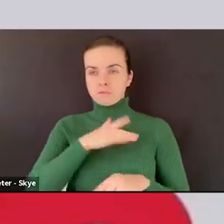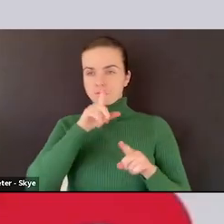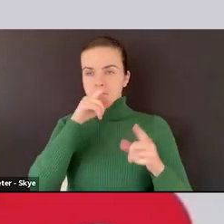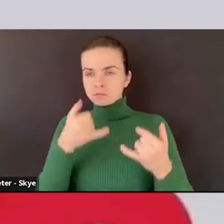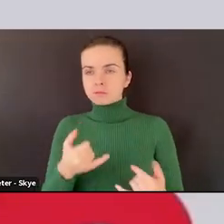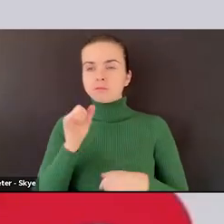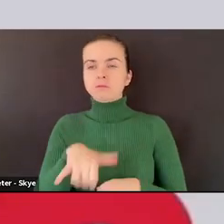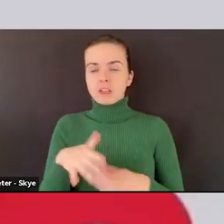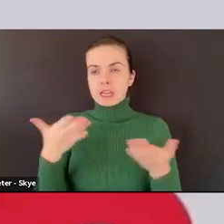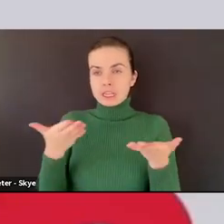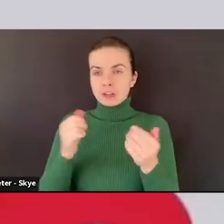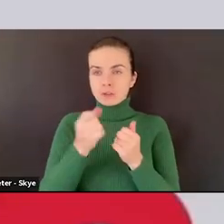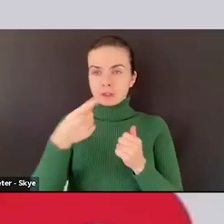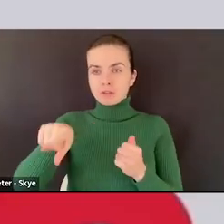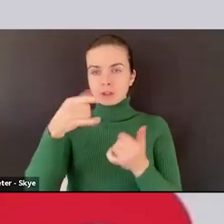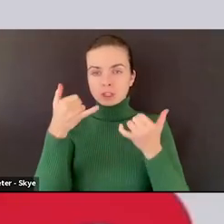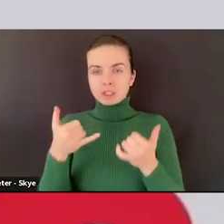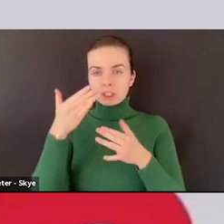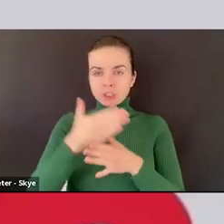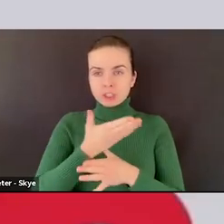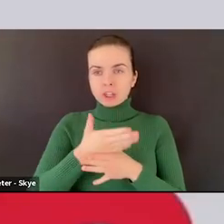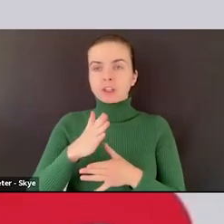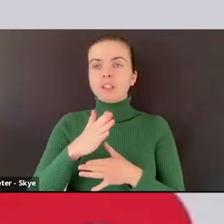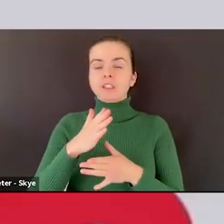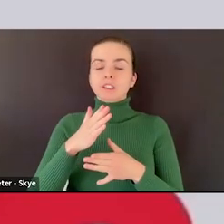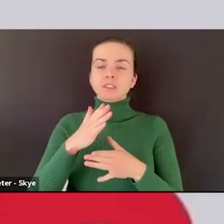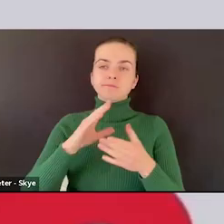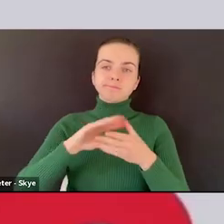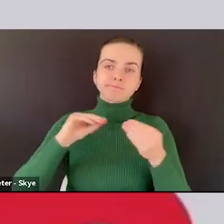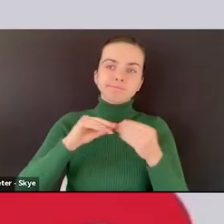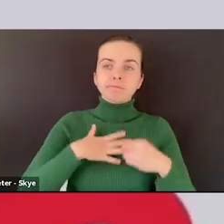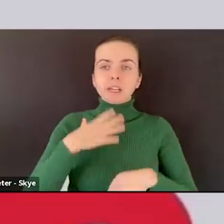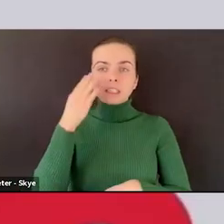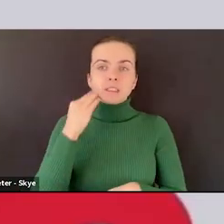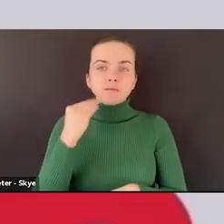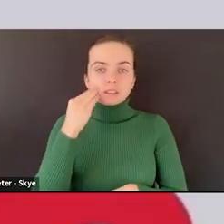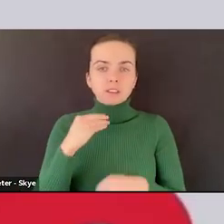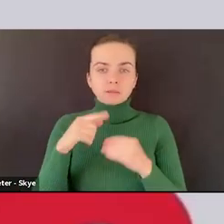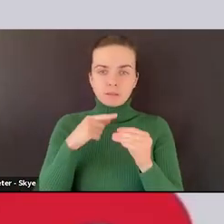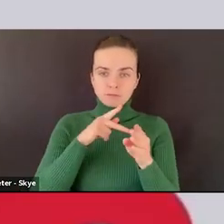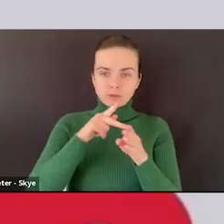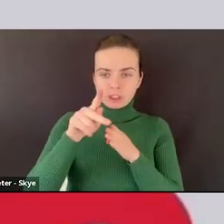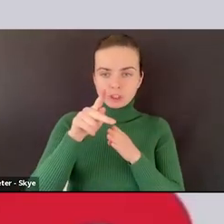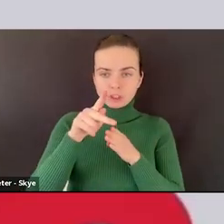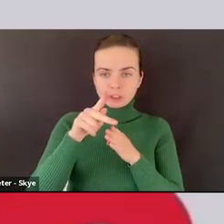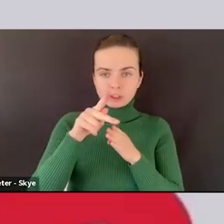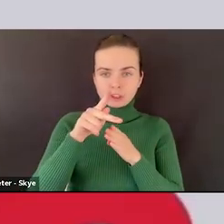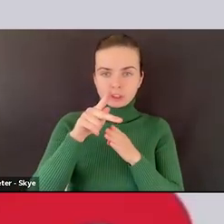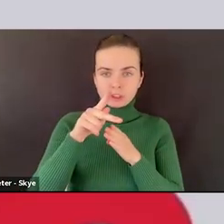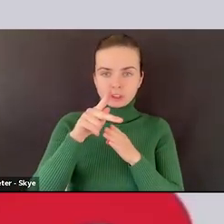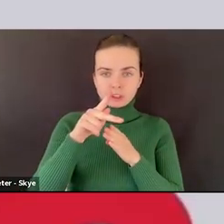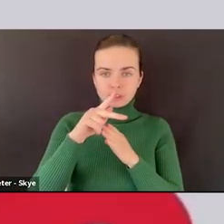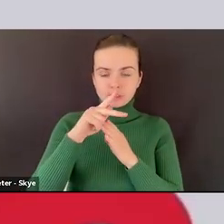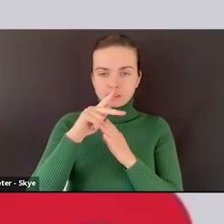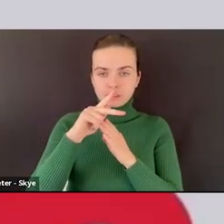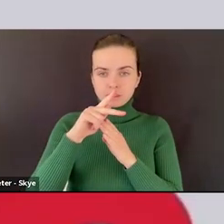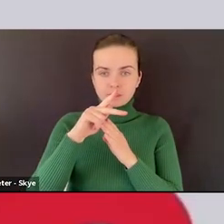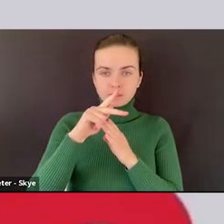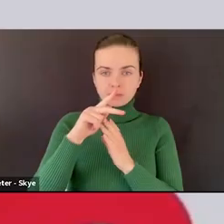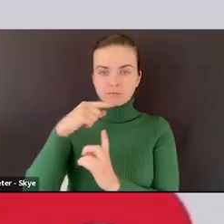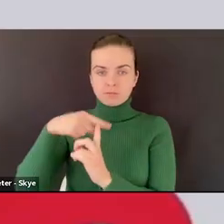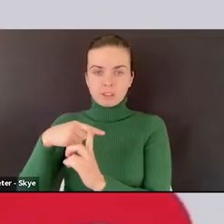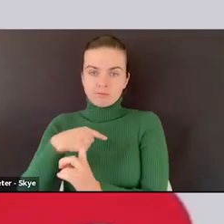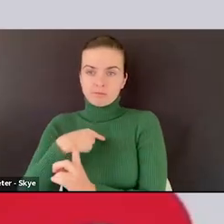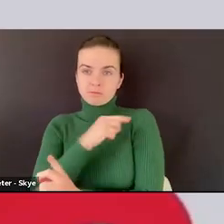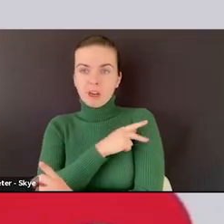being with you all today, sharing my experience as a professional and also as a patient,